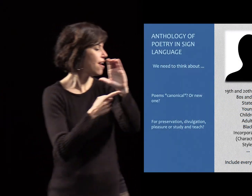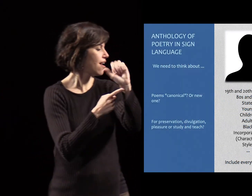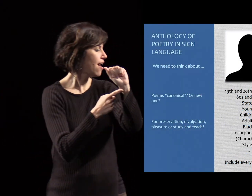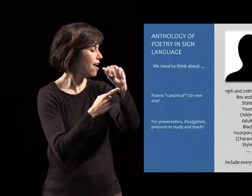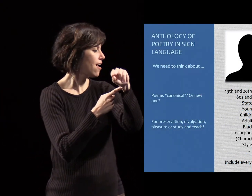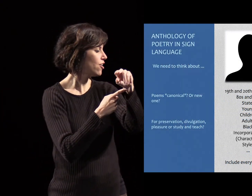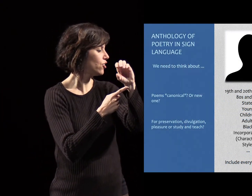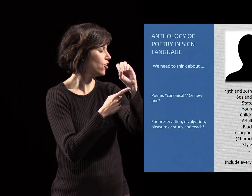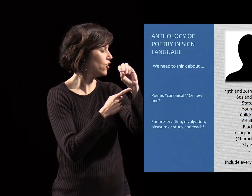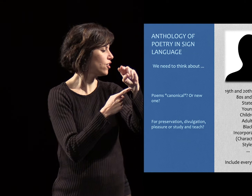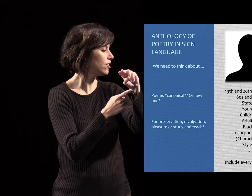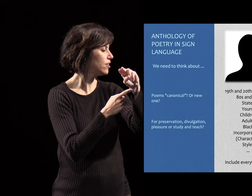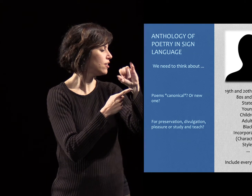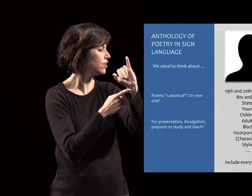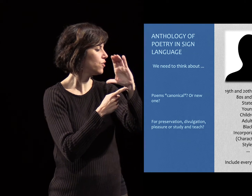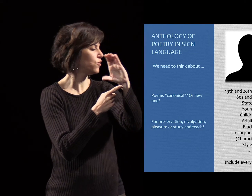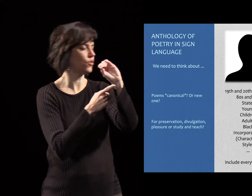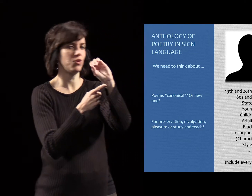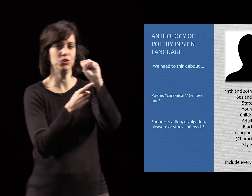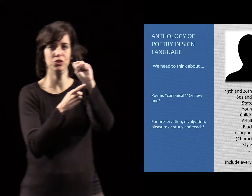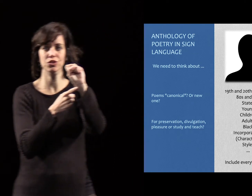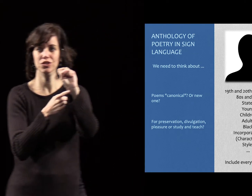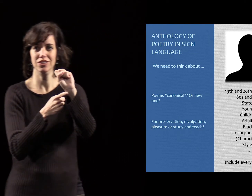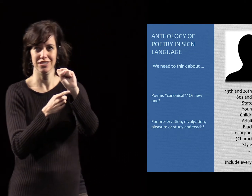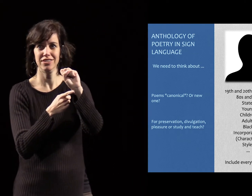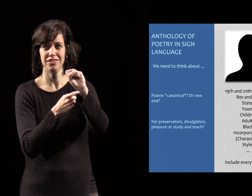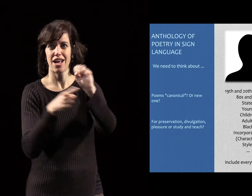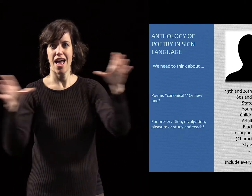This concept of poetry being canonical.